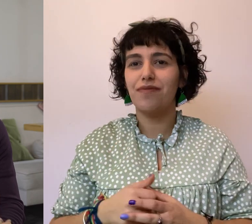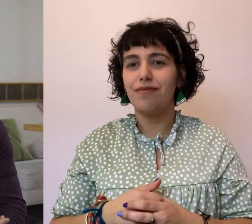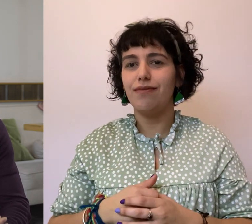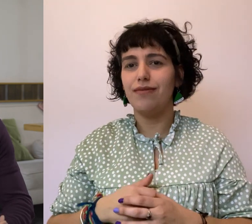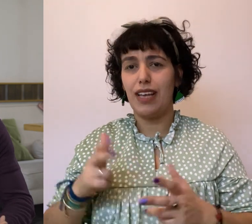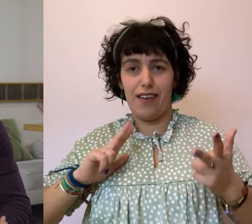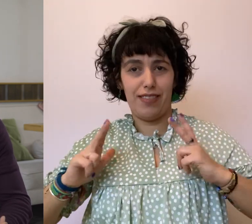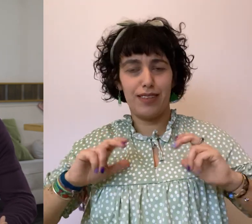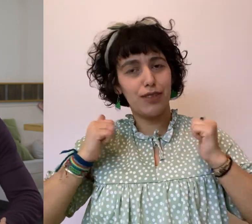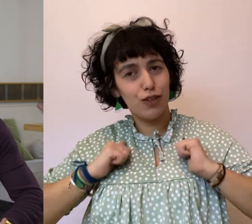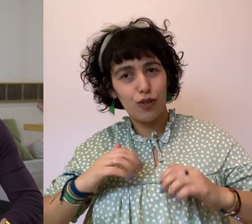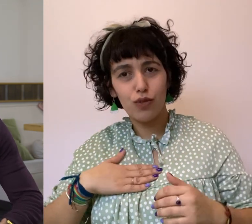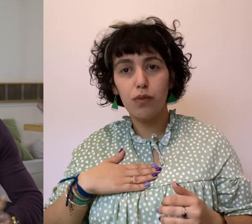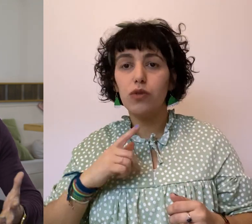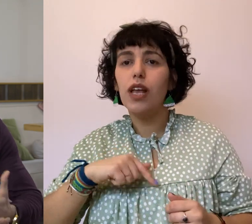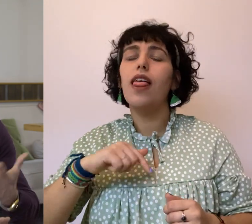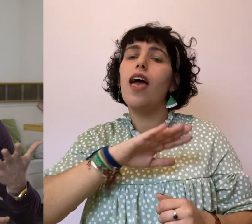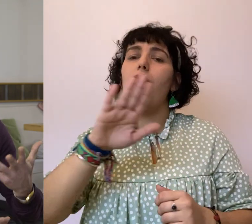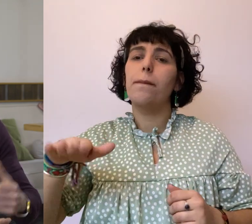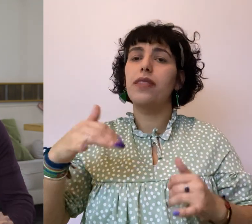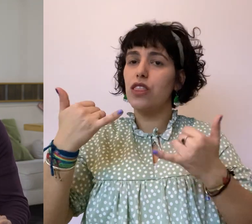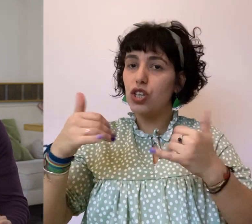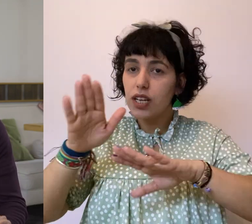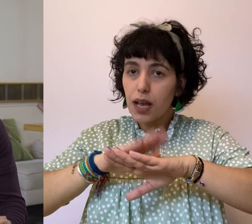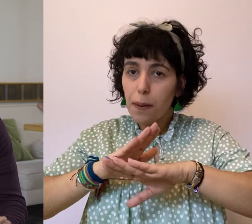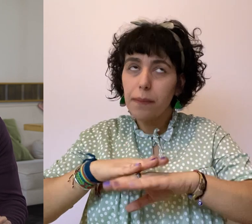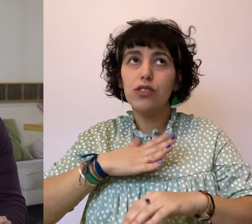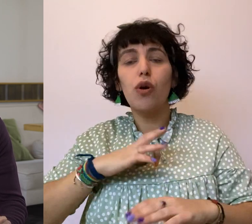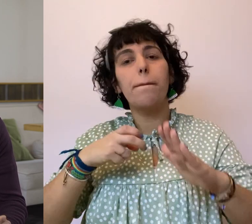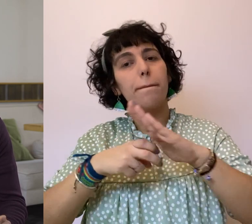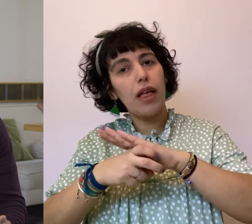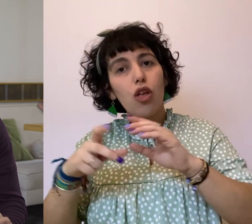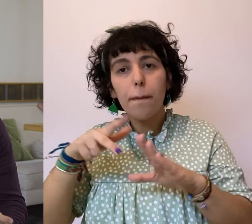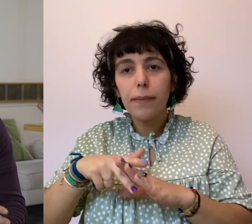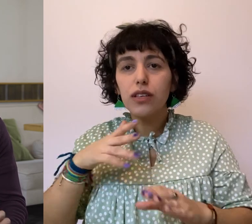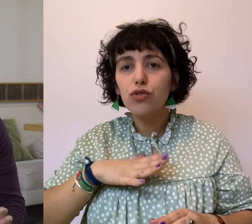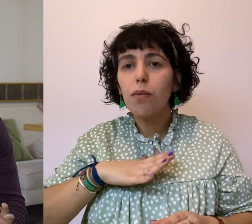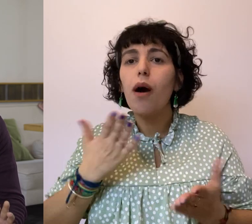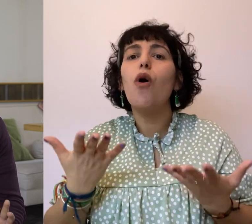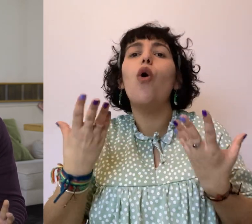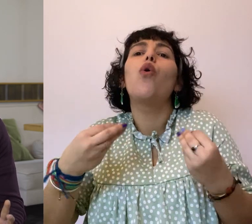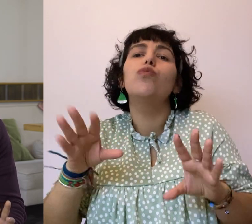I was taking pictures I was wearing makeup, I was wearing my wigs. Actually, I wanted to do it outside.